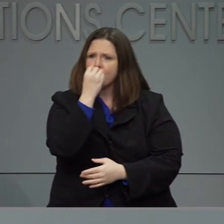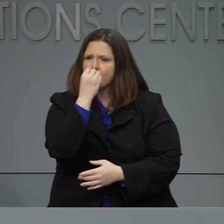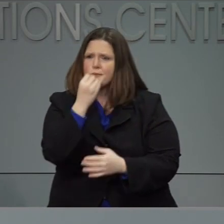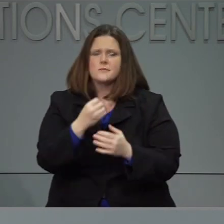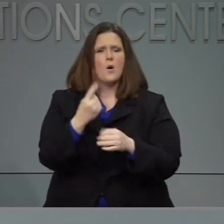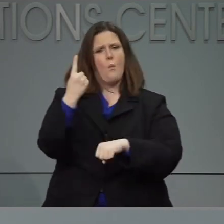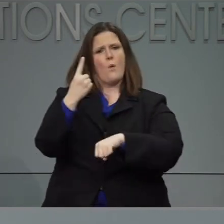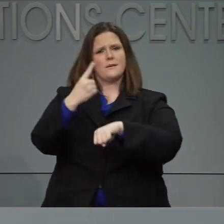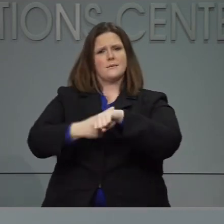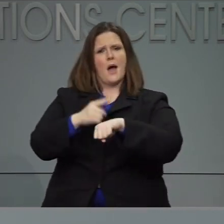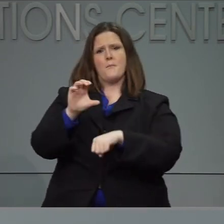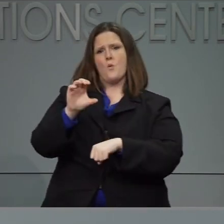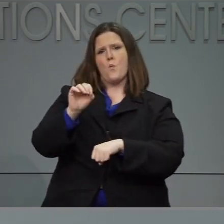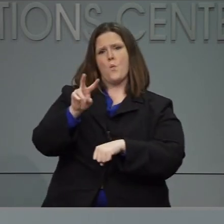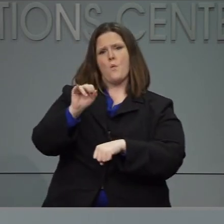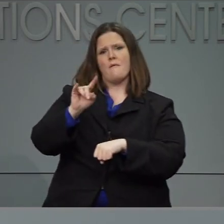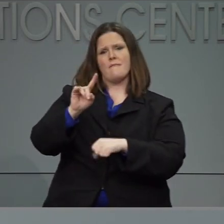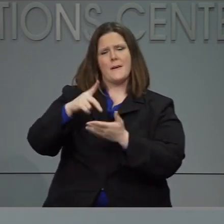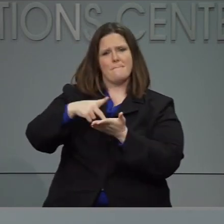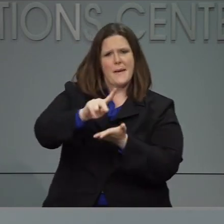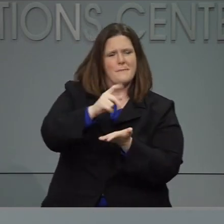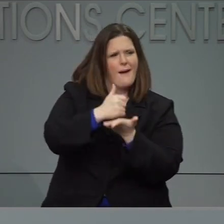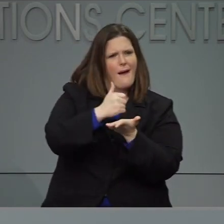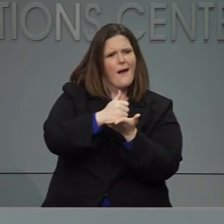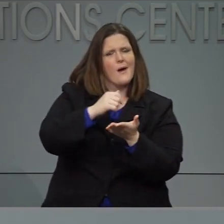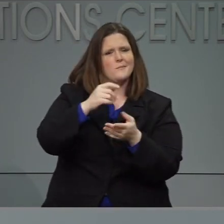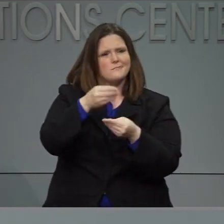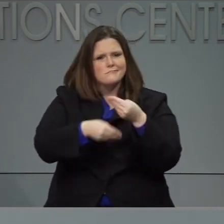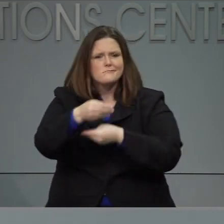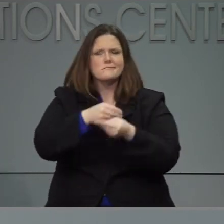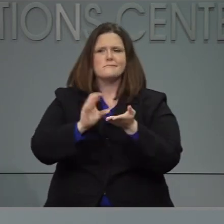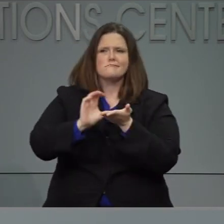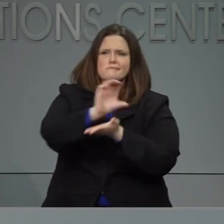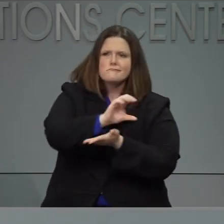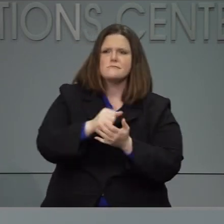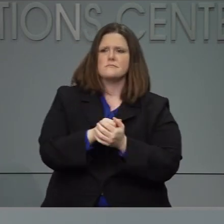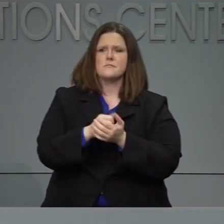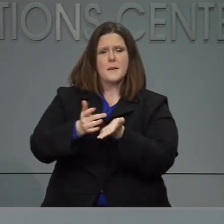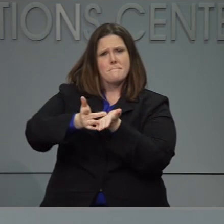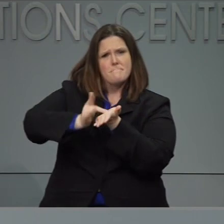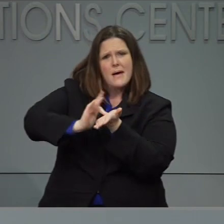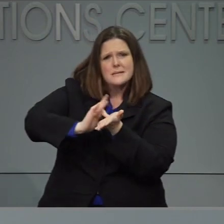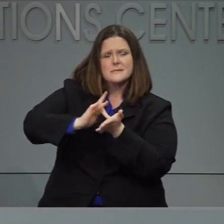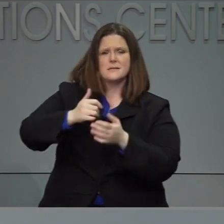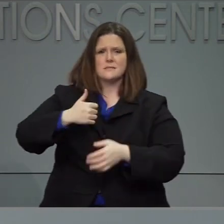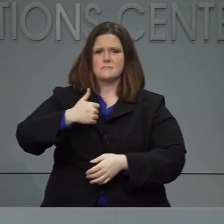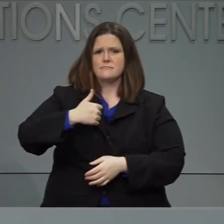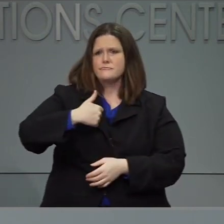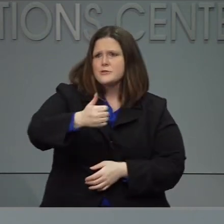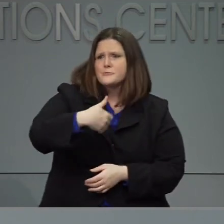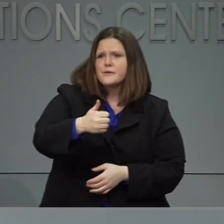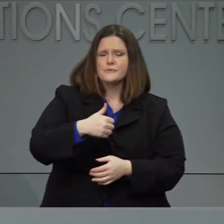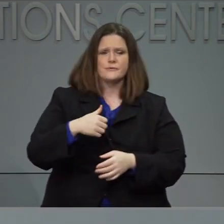PAYMENT. TRANSPORTATION TO AND FROM THE CENTRAL LOCATIONS, MEDICATION DELIVERY OR OTHER SERVICES.